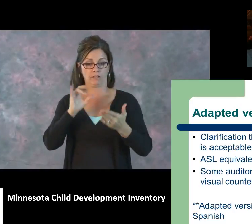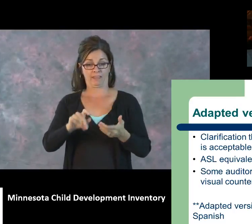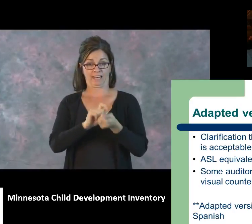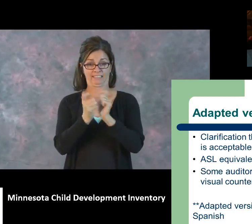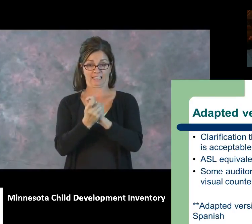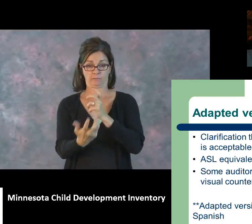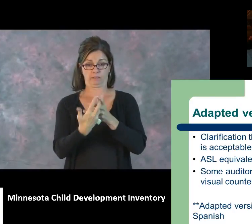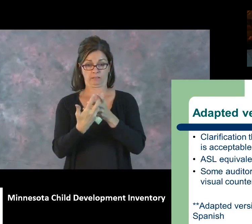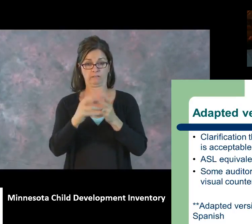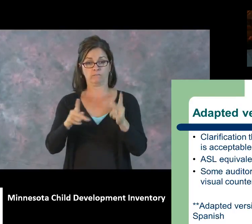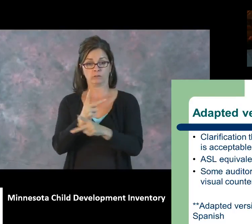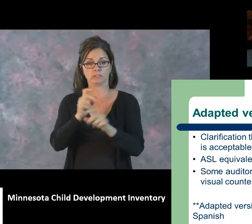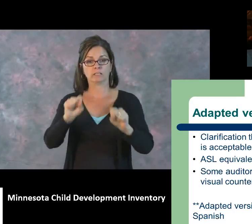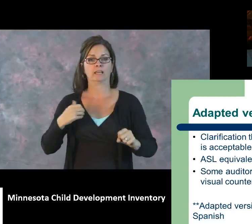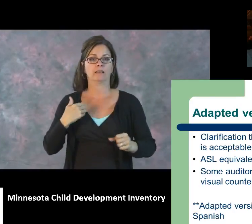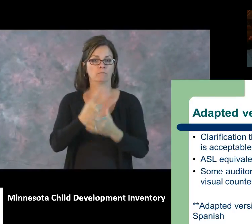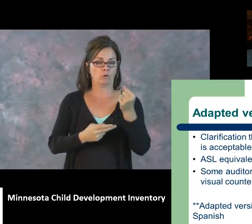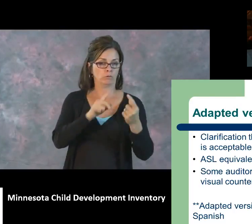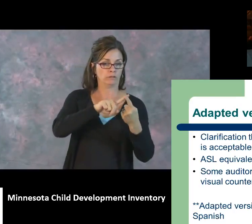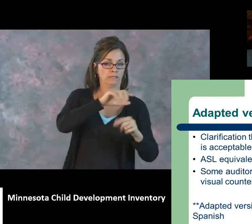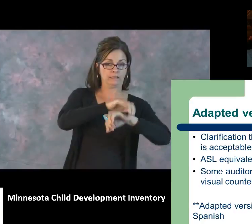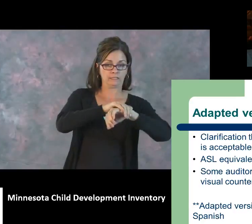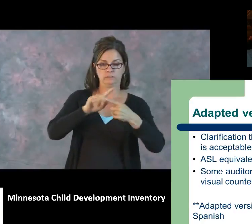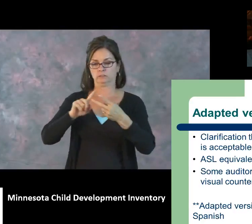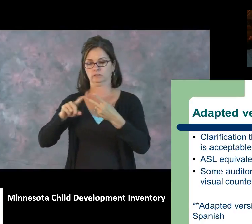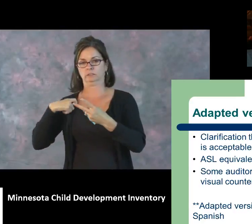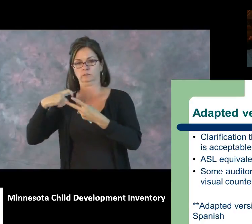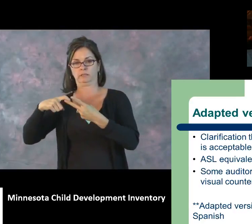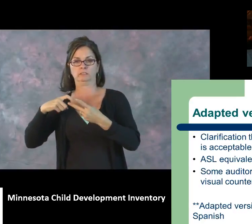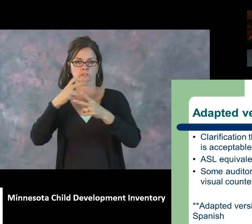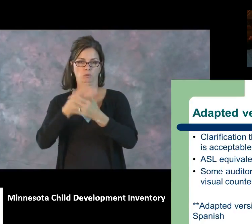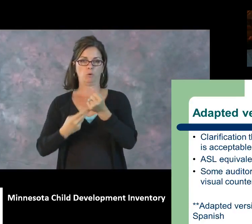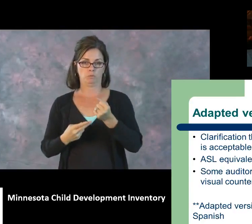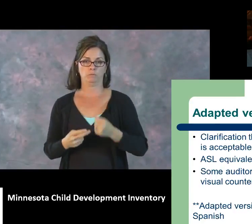in either English or Spanish.